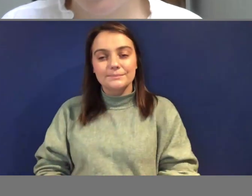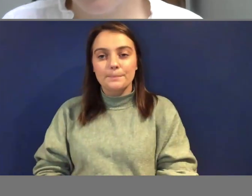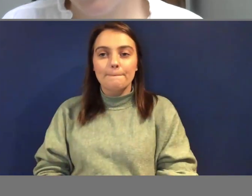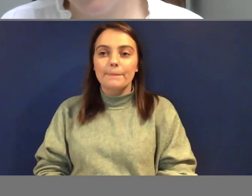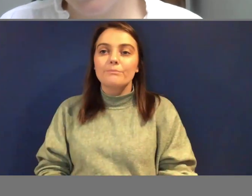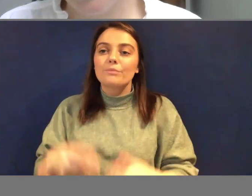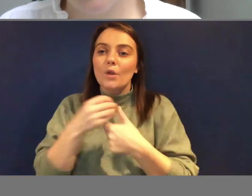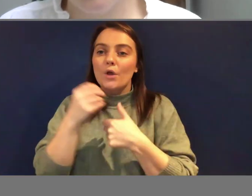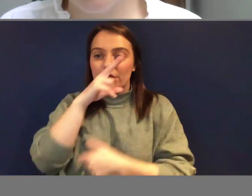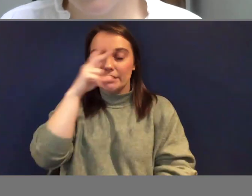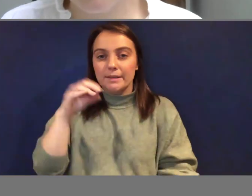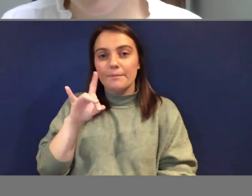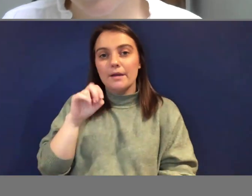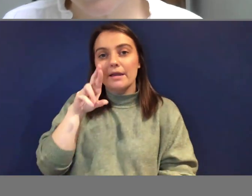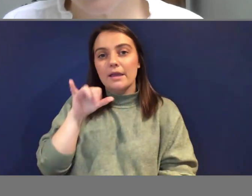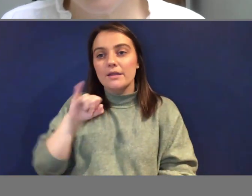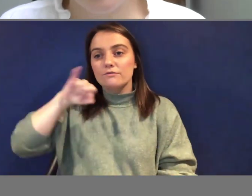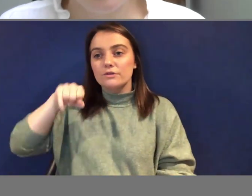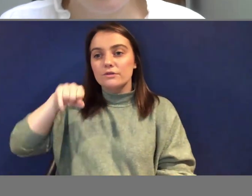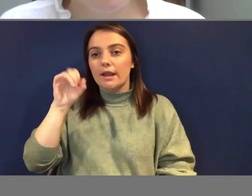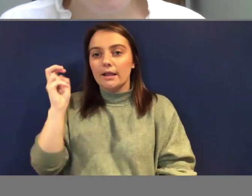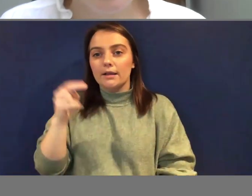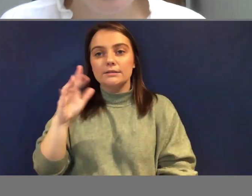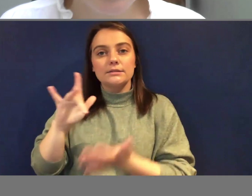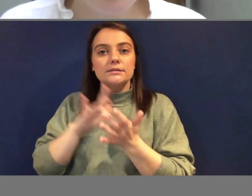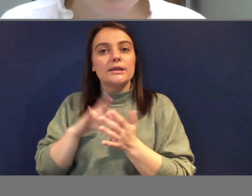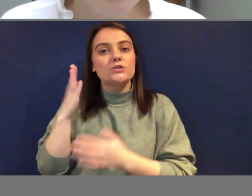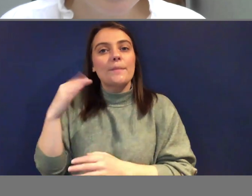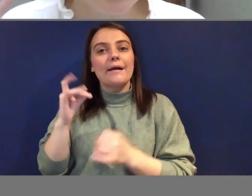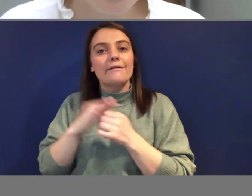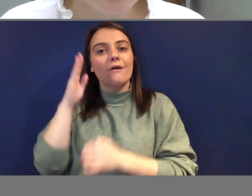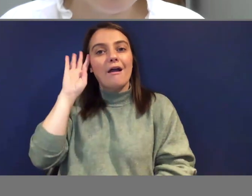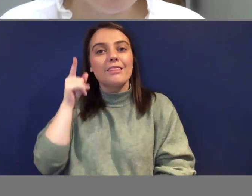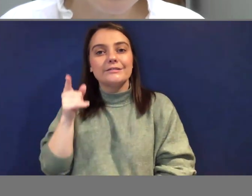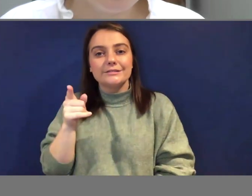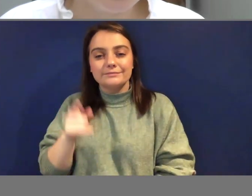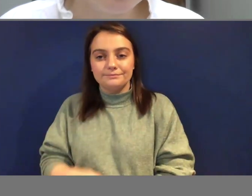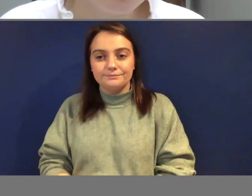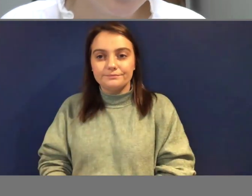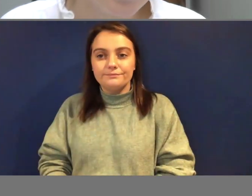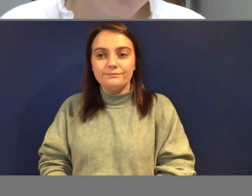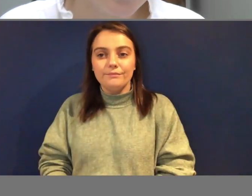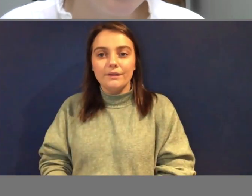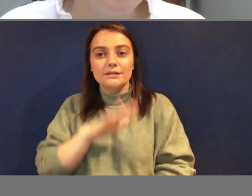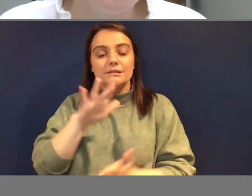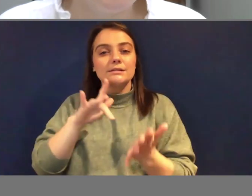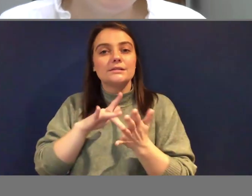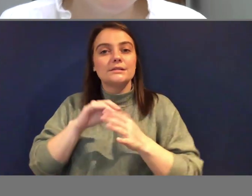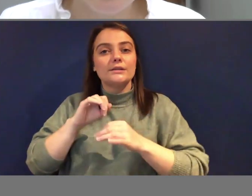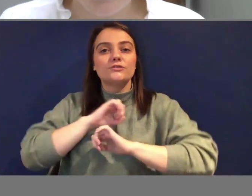by Henry J lyons is in the Central Bank of Ireland and here again this is in a central foyer area and